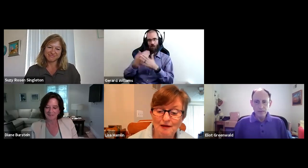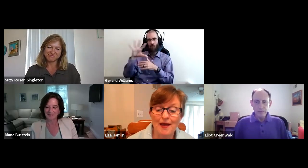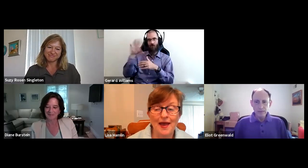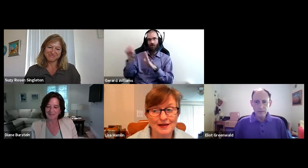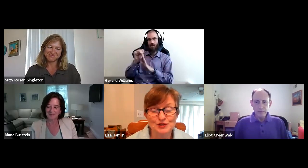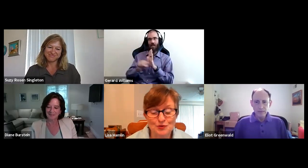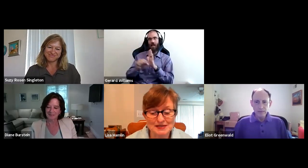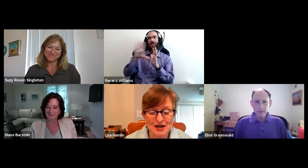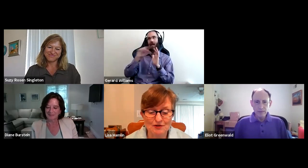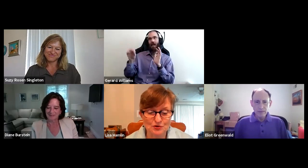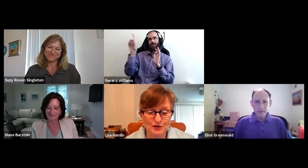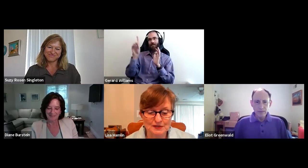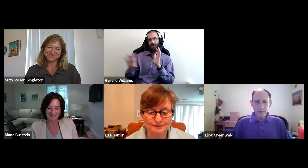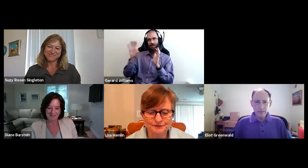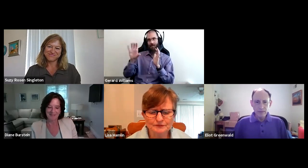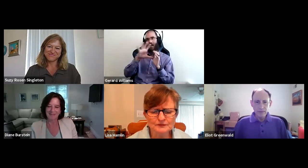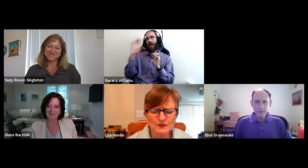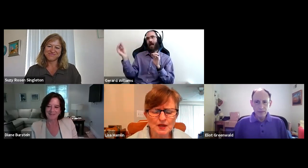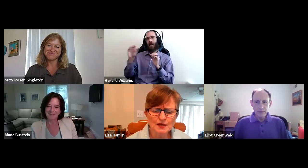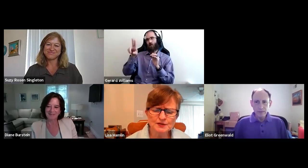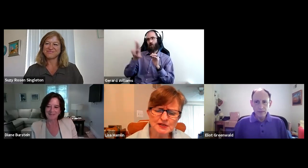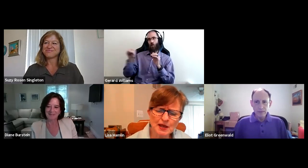and U.S. territories.